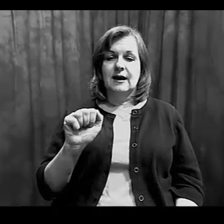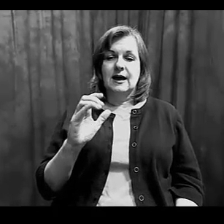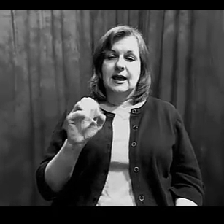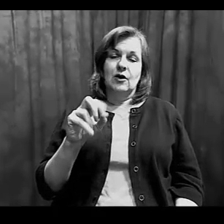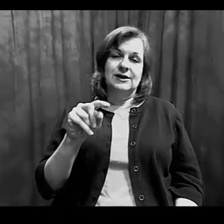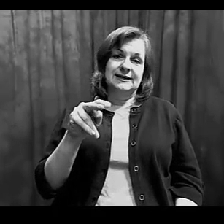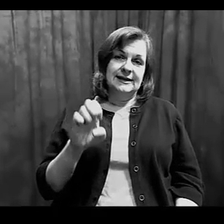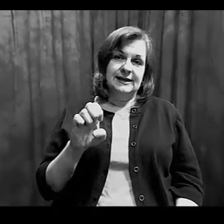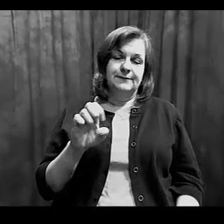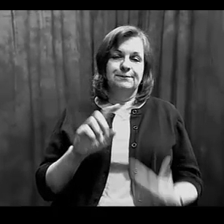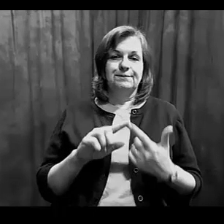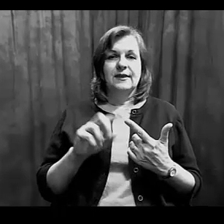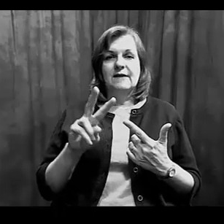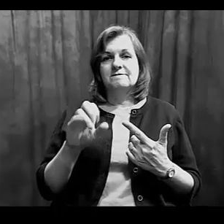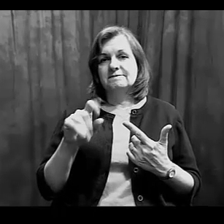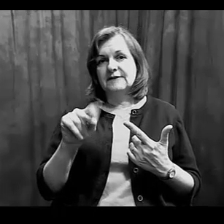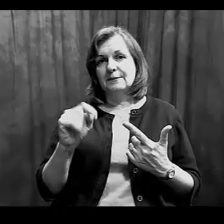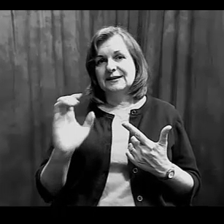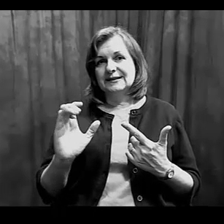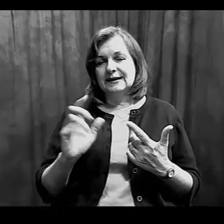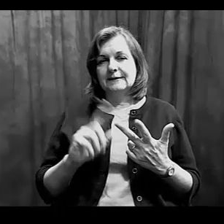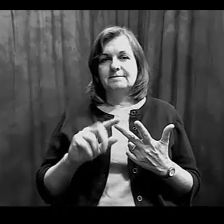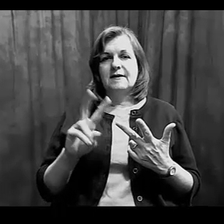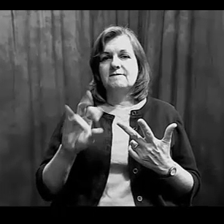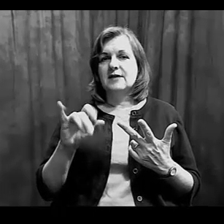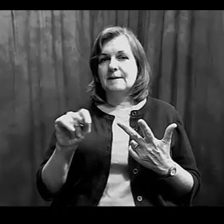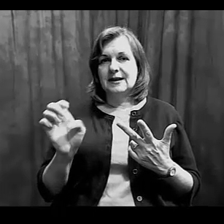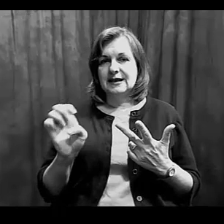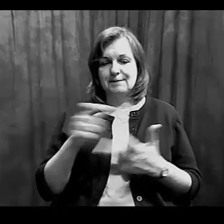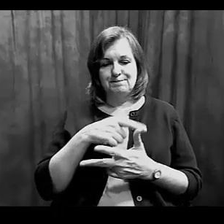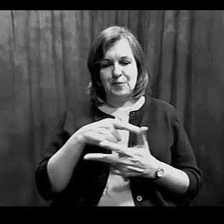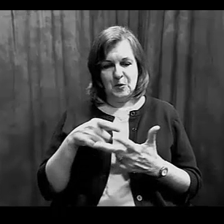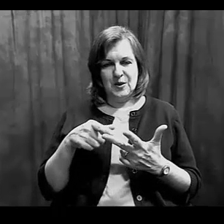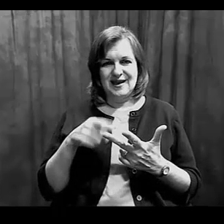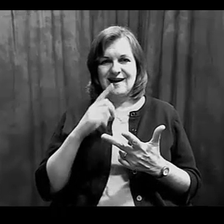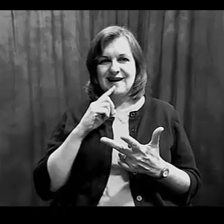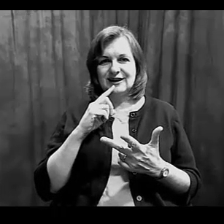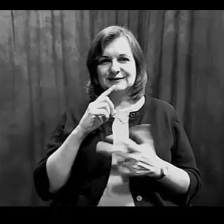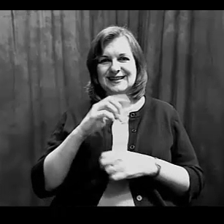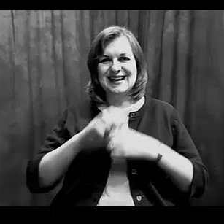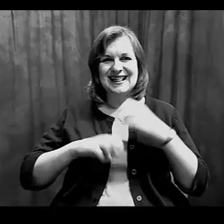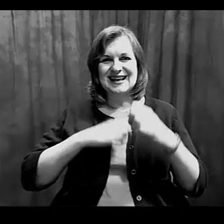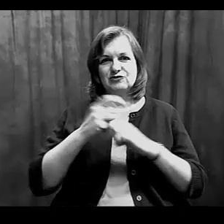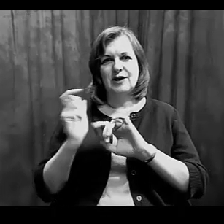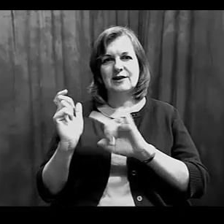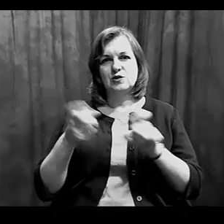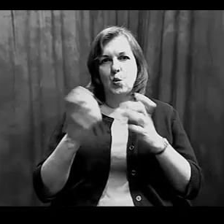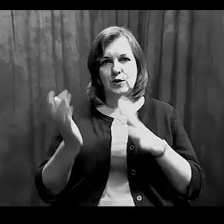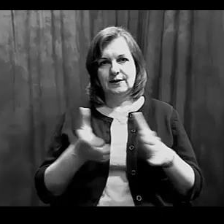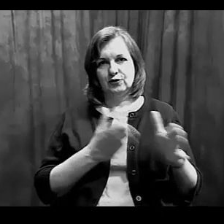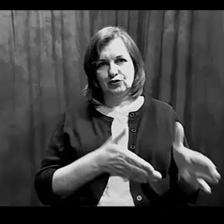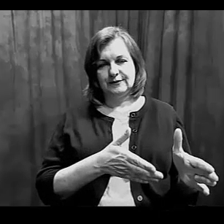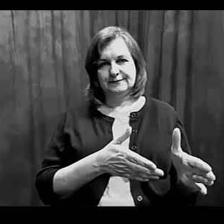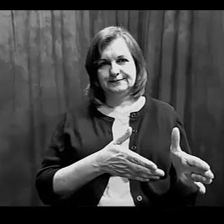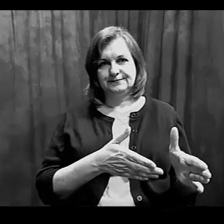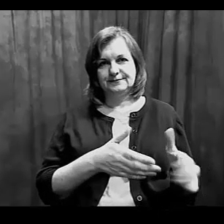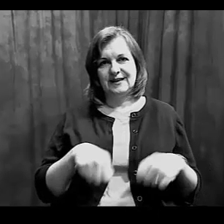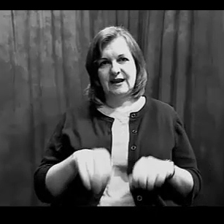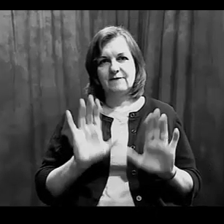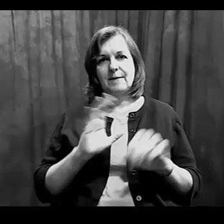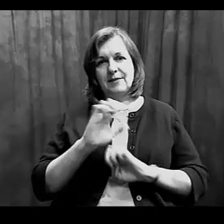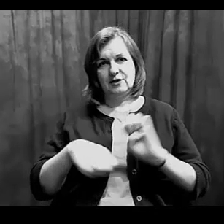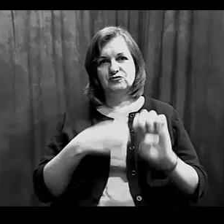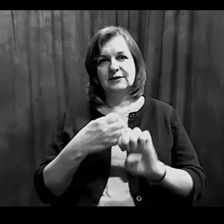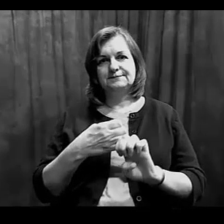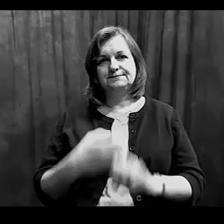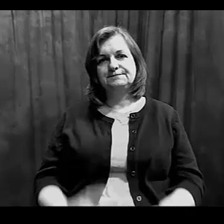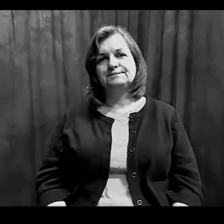these are what we call free radical scavengers -- they're essentially electron donors